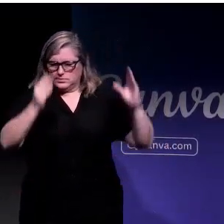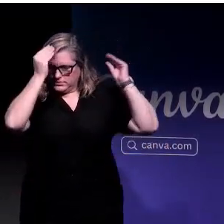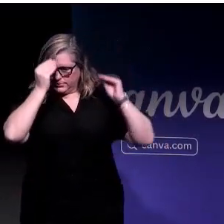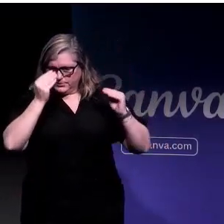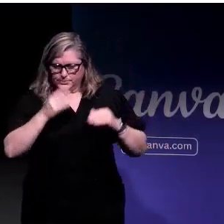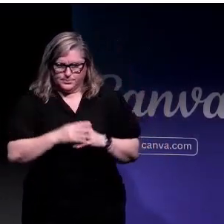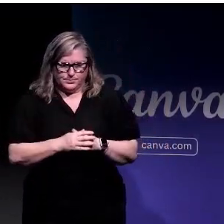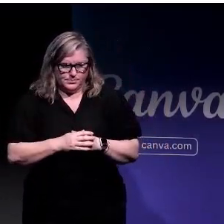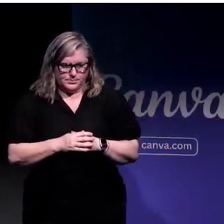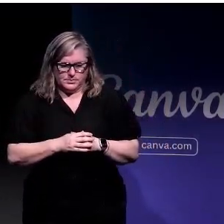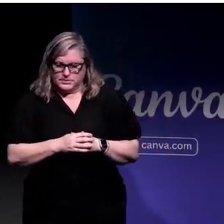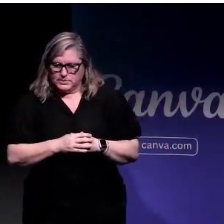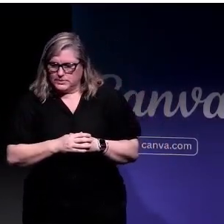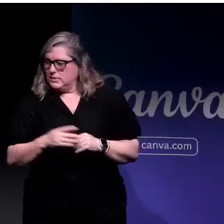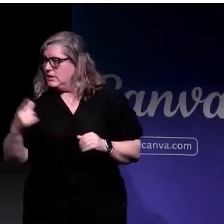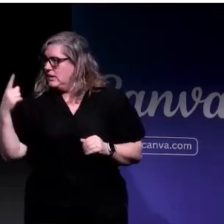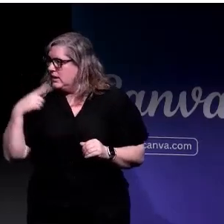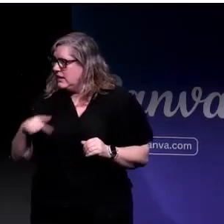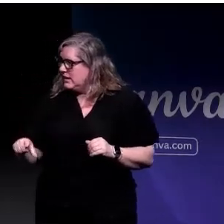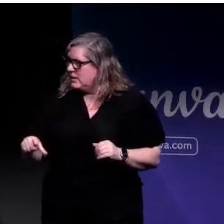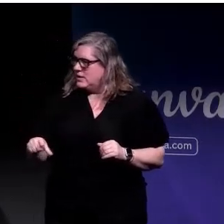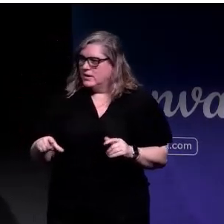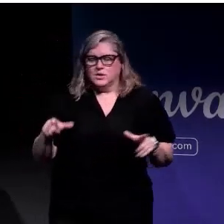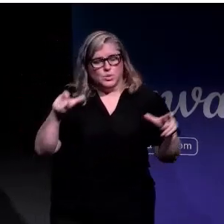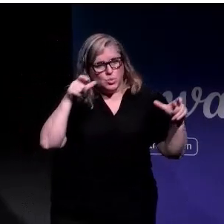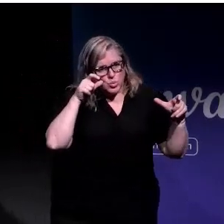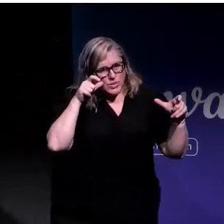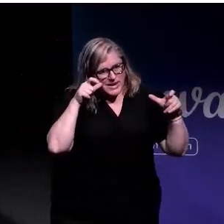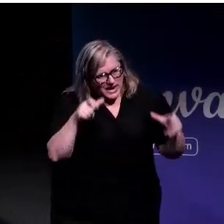Because you don't need to be a parent to care and to connect.